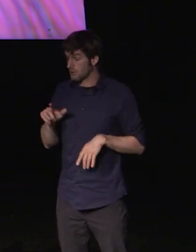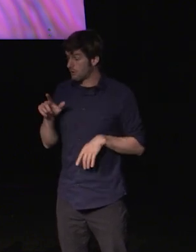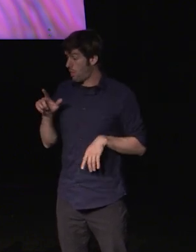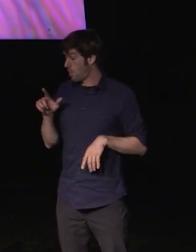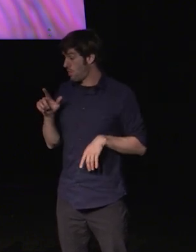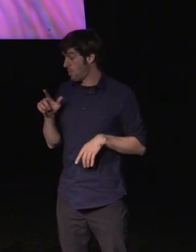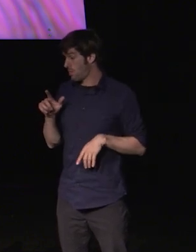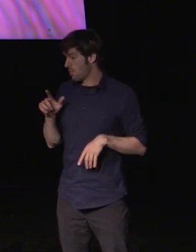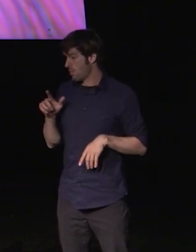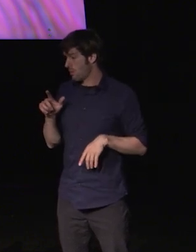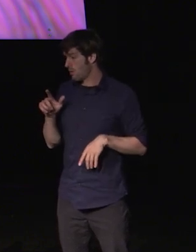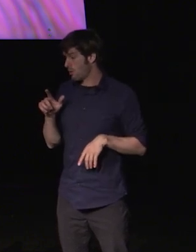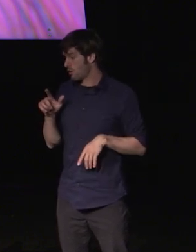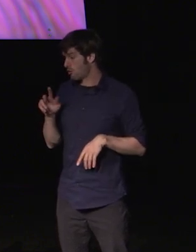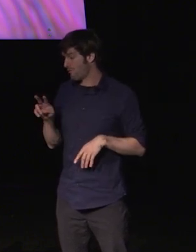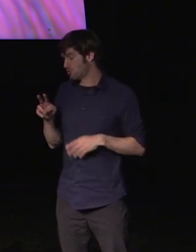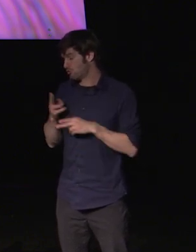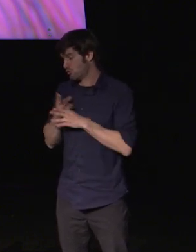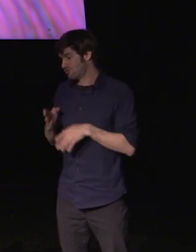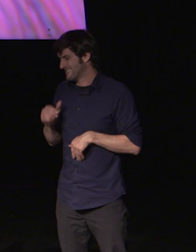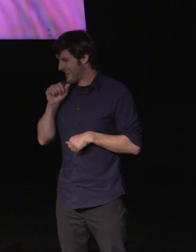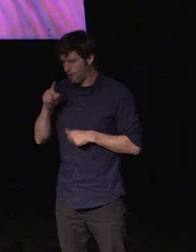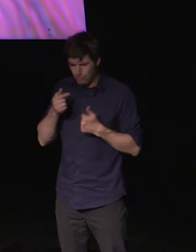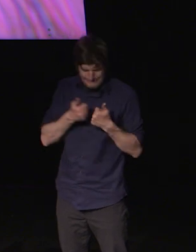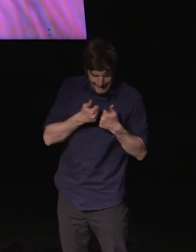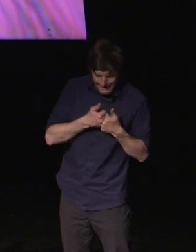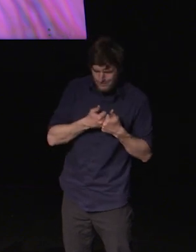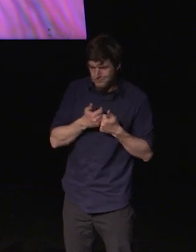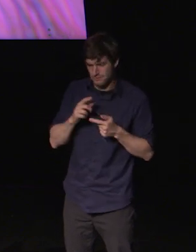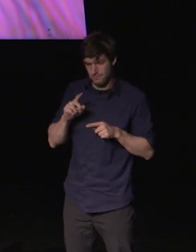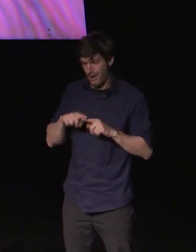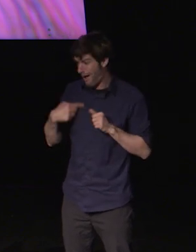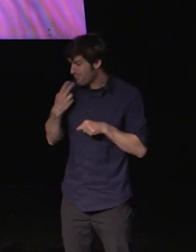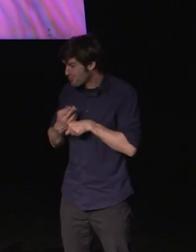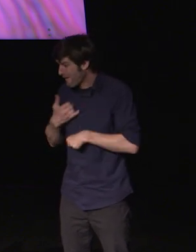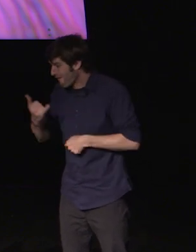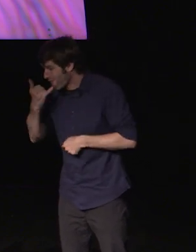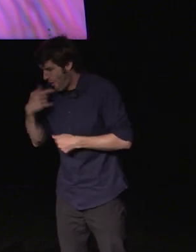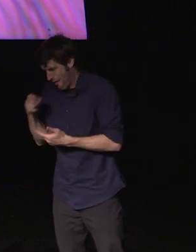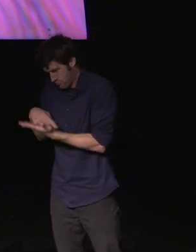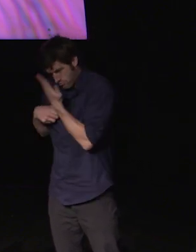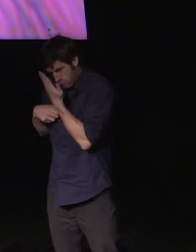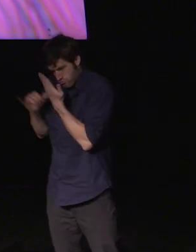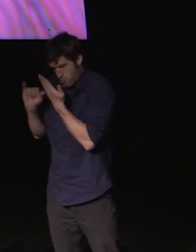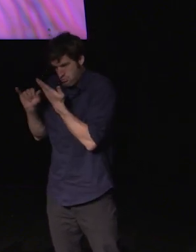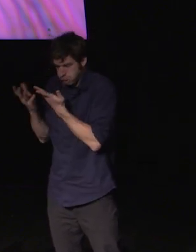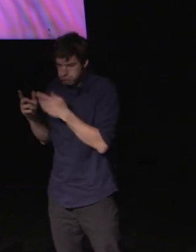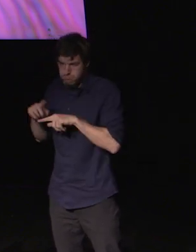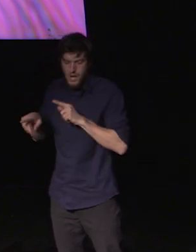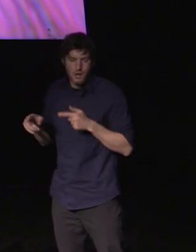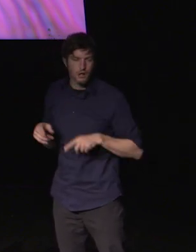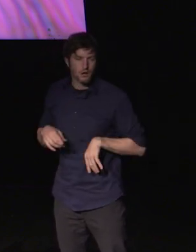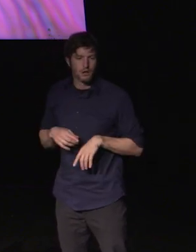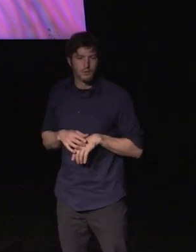but for computers and such, my phone, whatever, I will often use a combination of like...